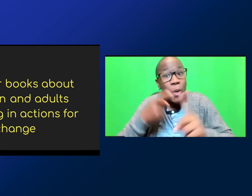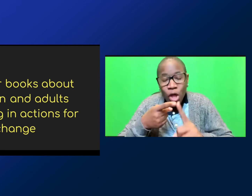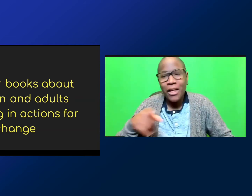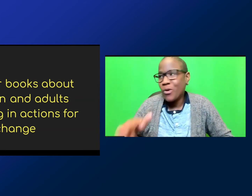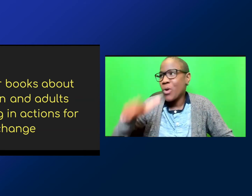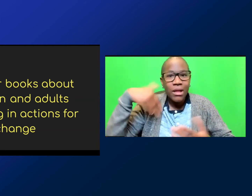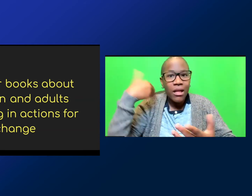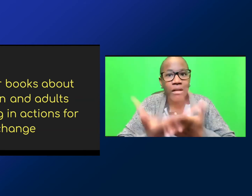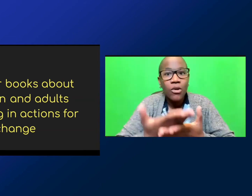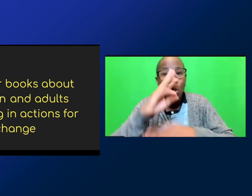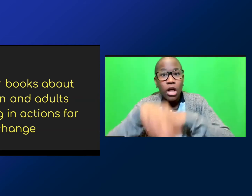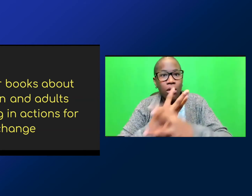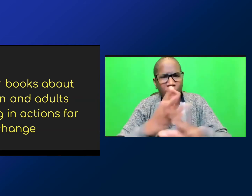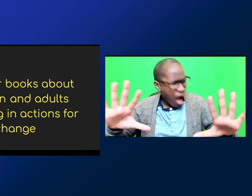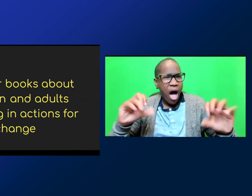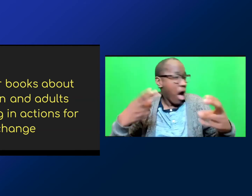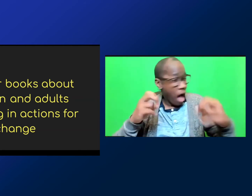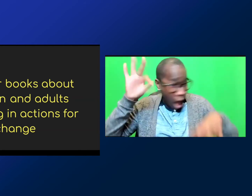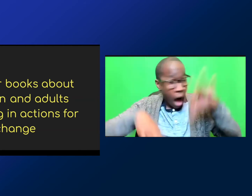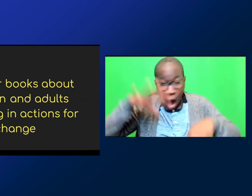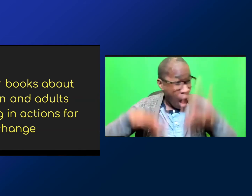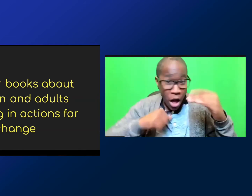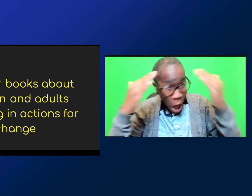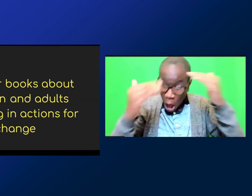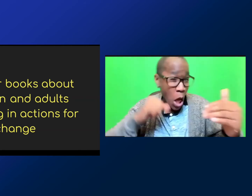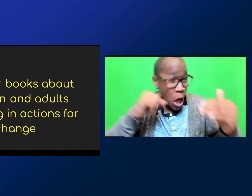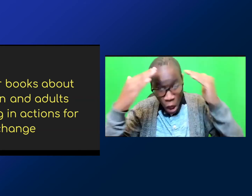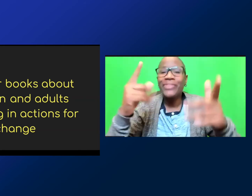about it and hopefully they'll be fine because they're eventually going to get to an age where